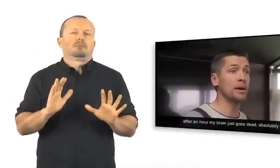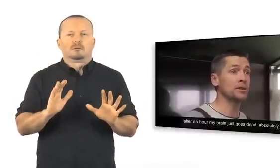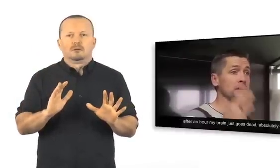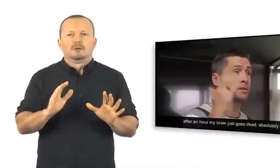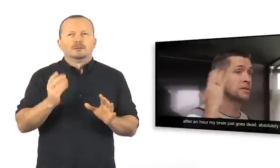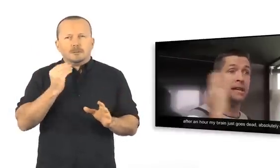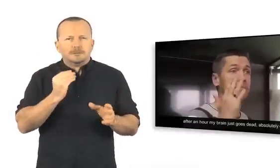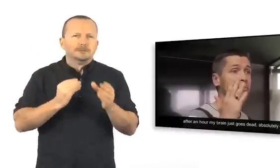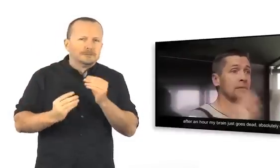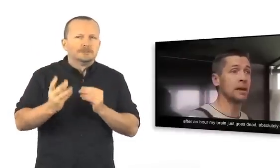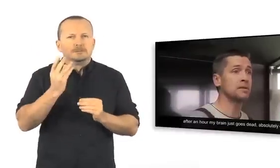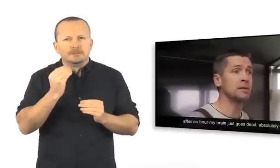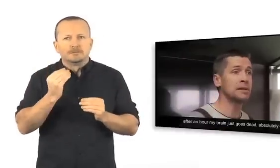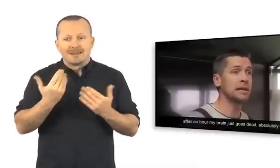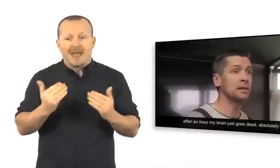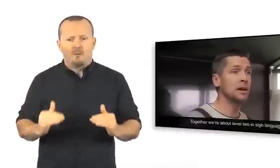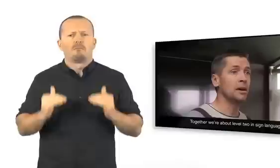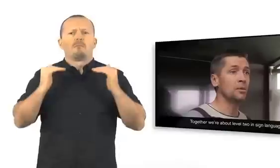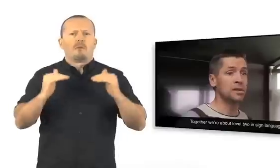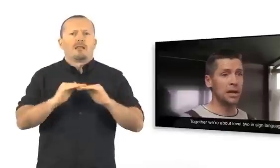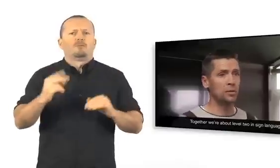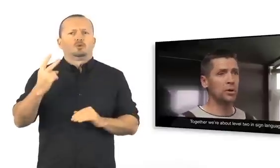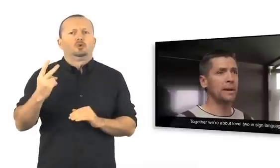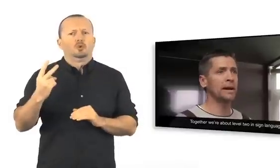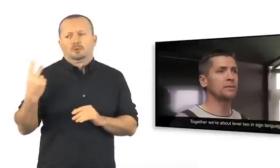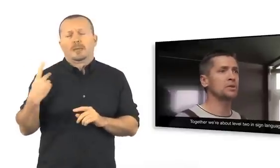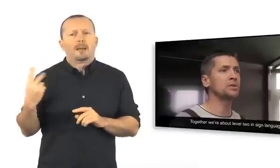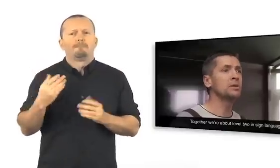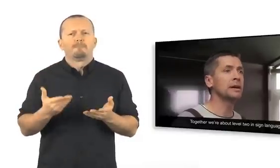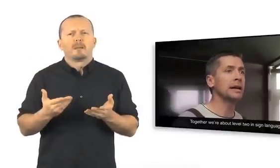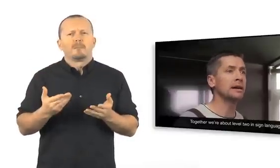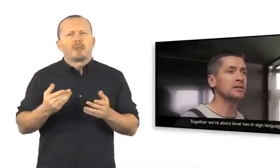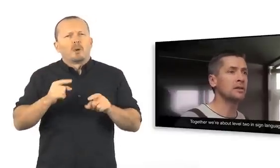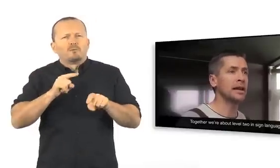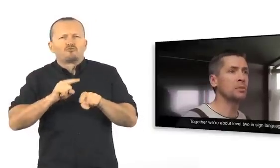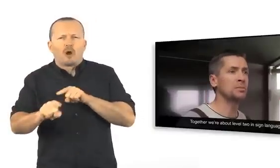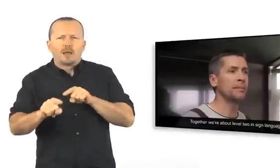my brain just goes dead, absolutely dead. Together we’re about level 2 in sign language,